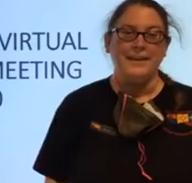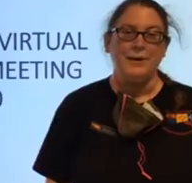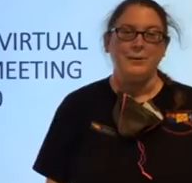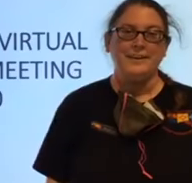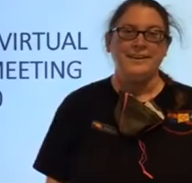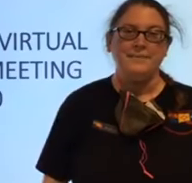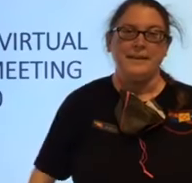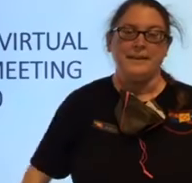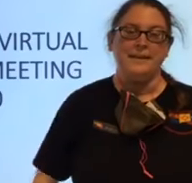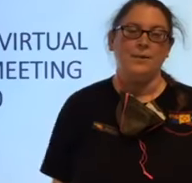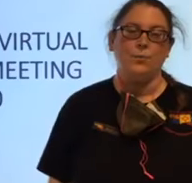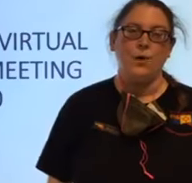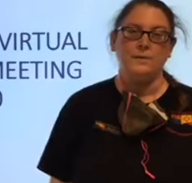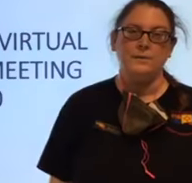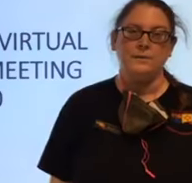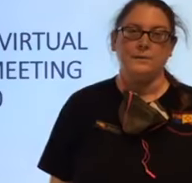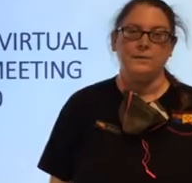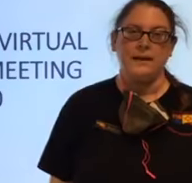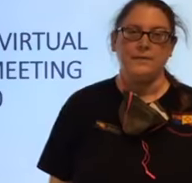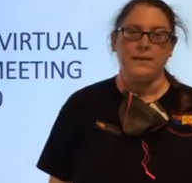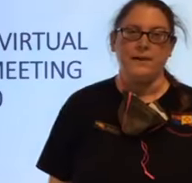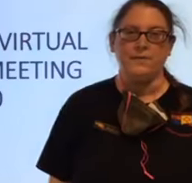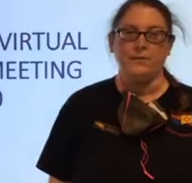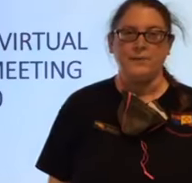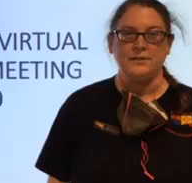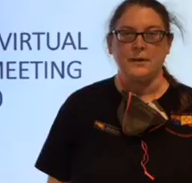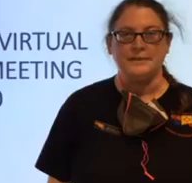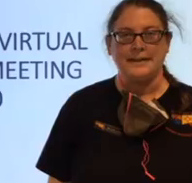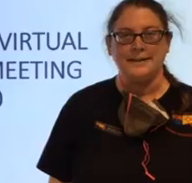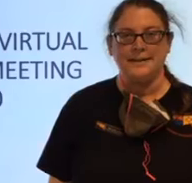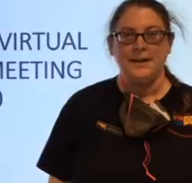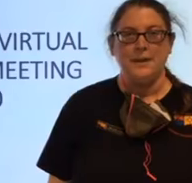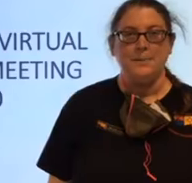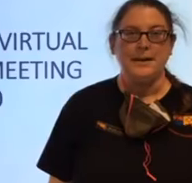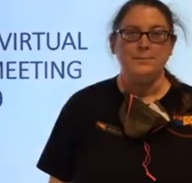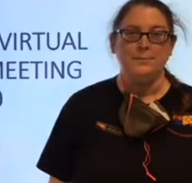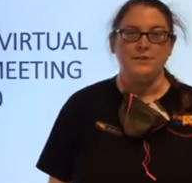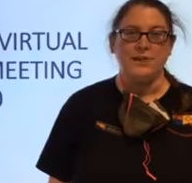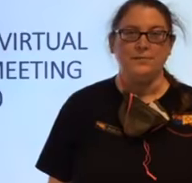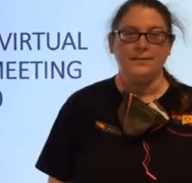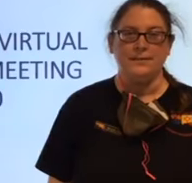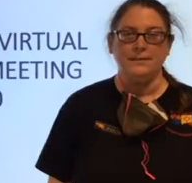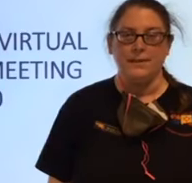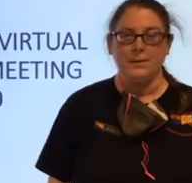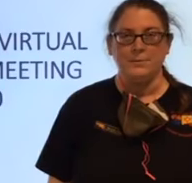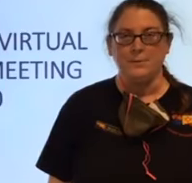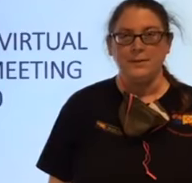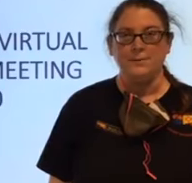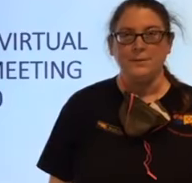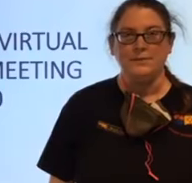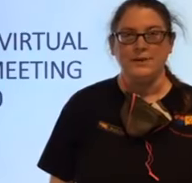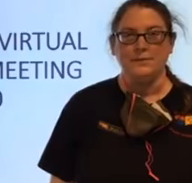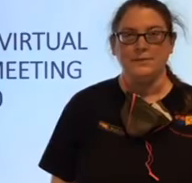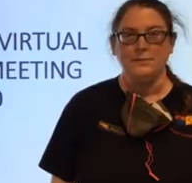Hello good evening welcome to the Riverside fire information update my name is Michelle Fiddler I'm a public information officer